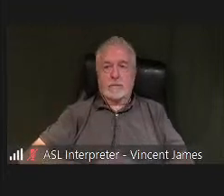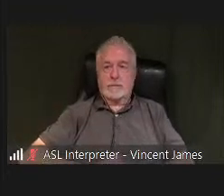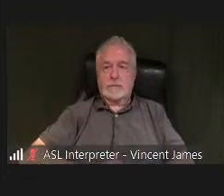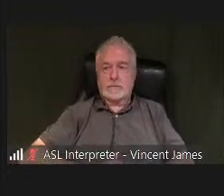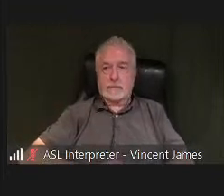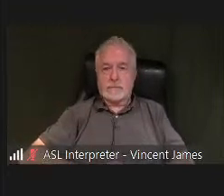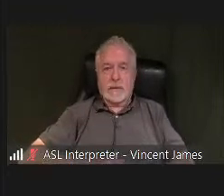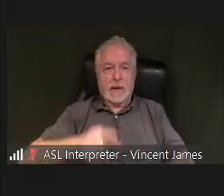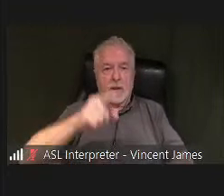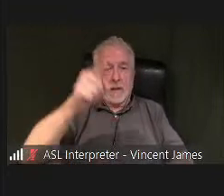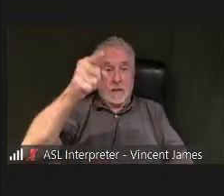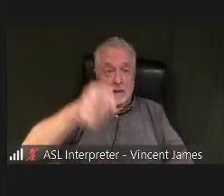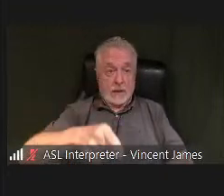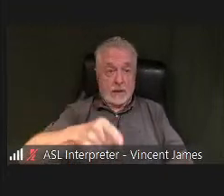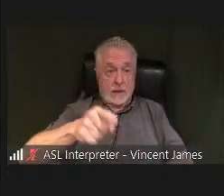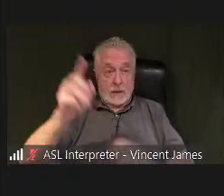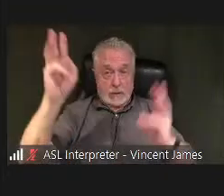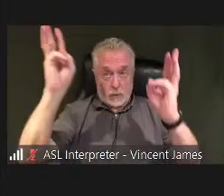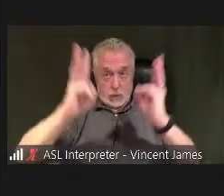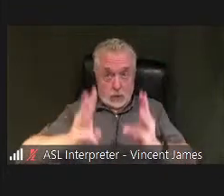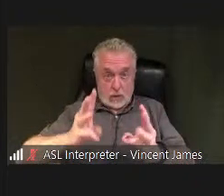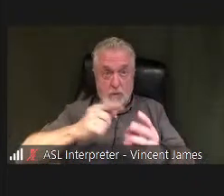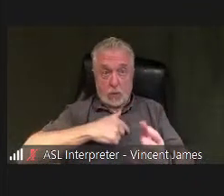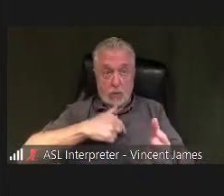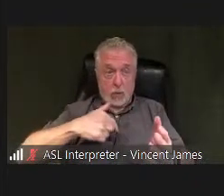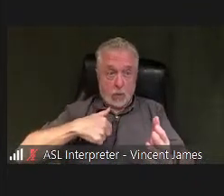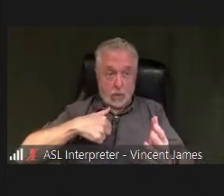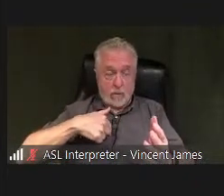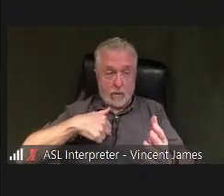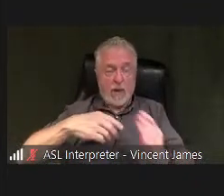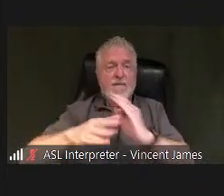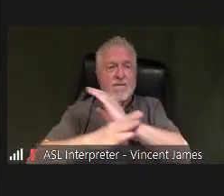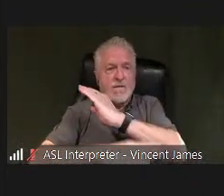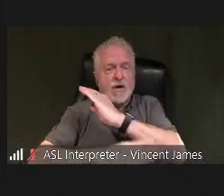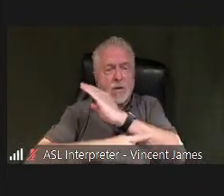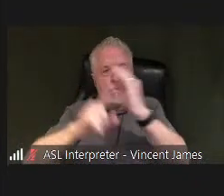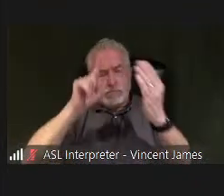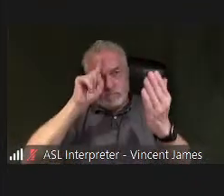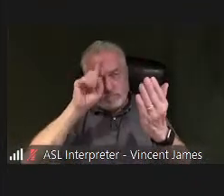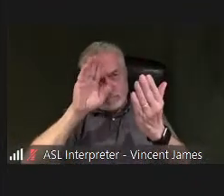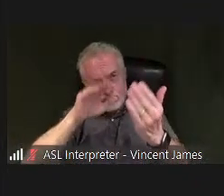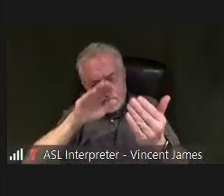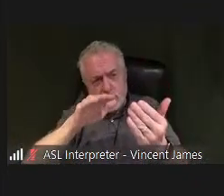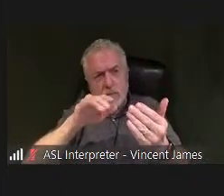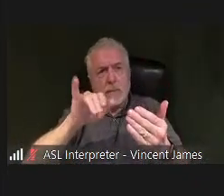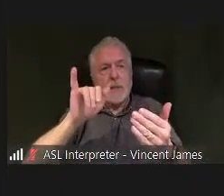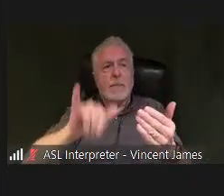This winter, where will this fall? We're concentrating on the.